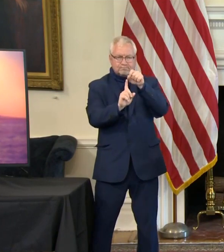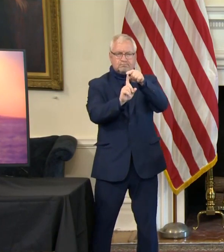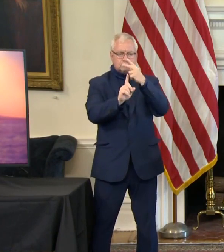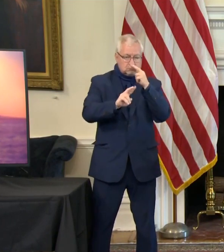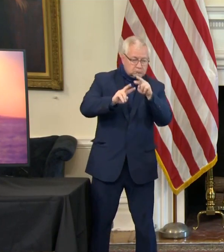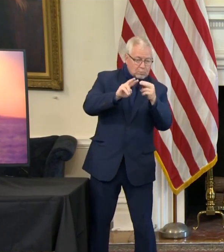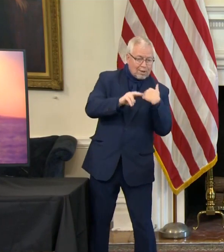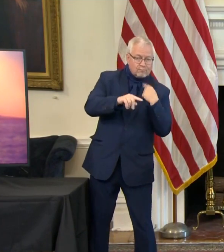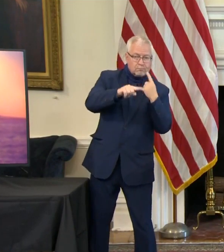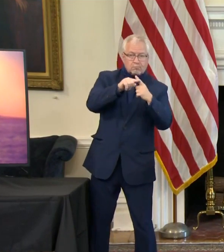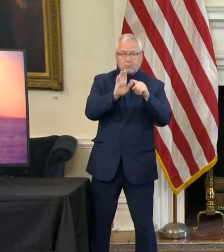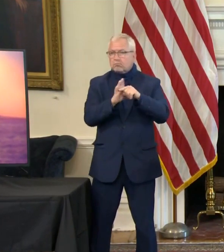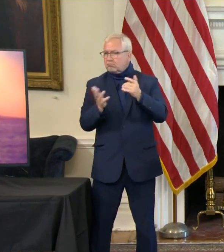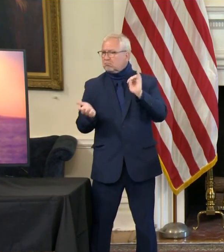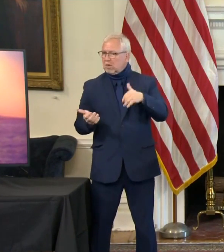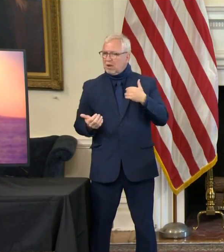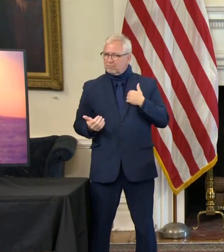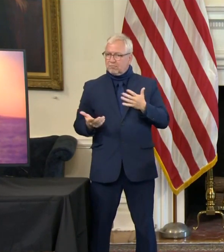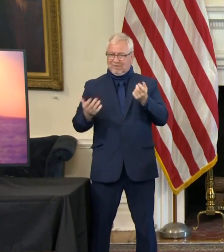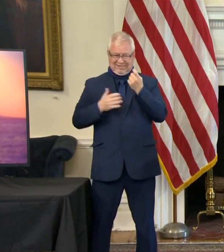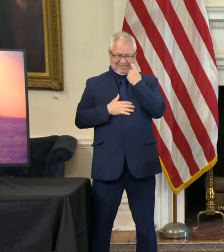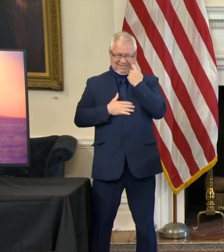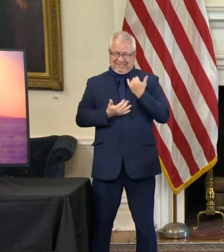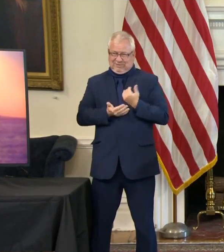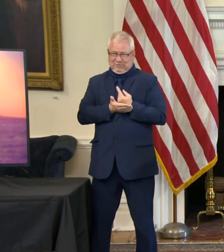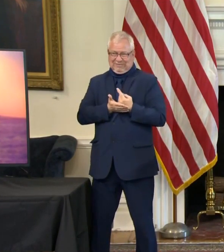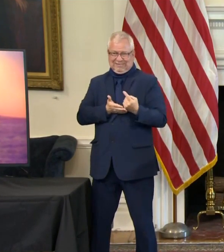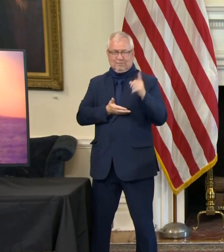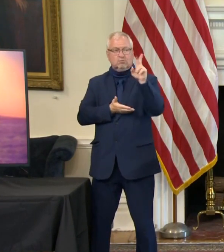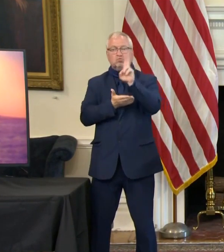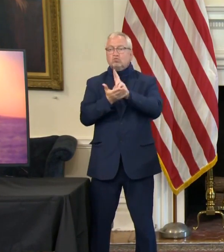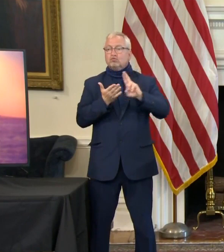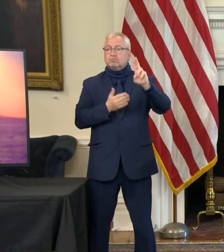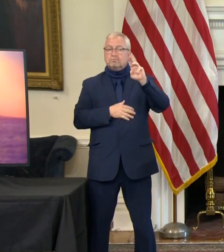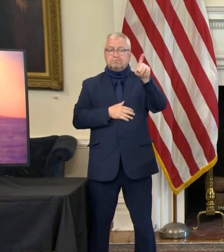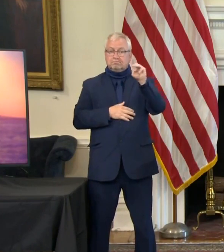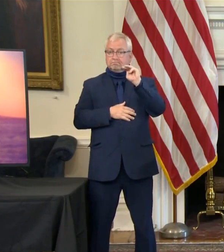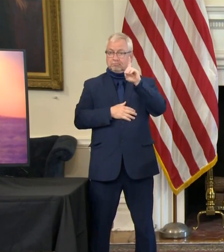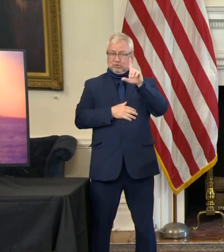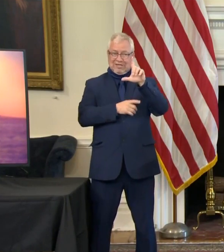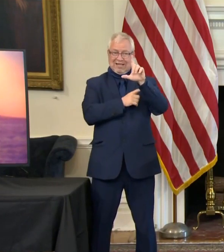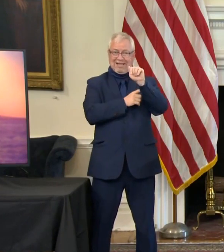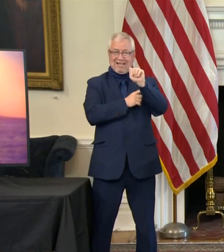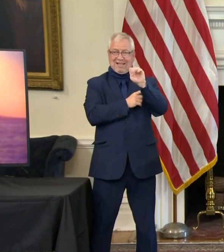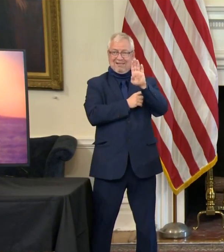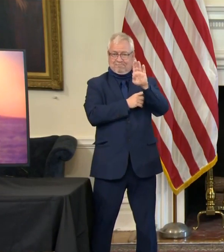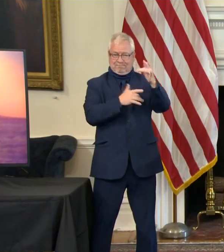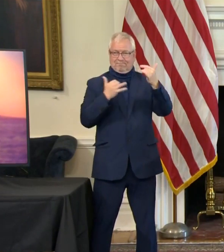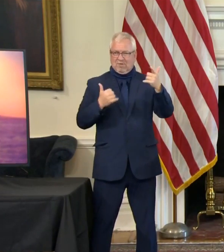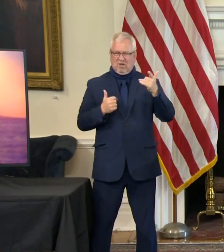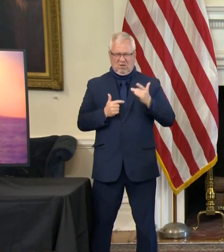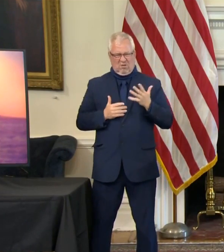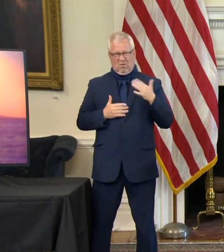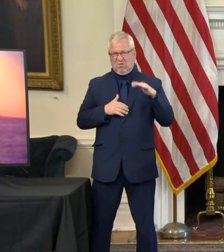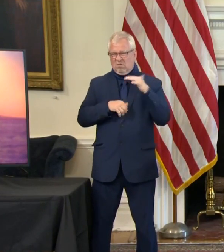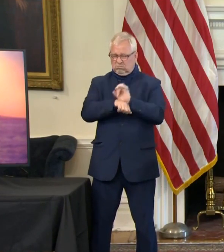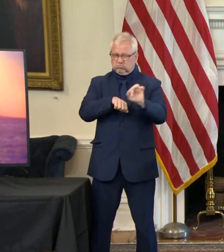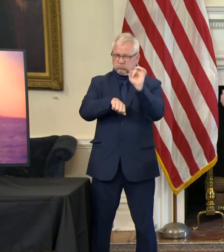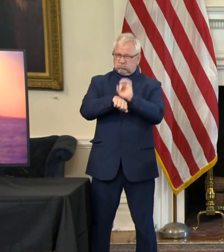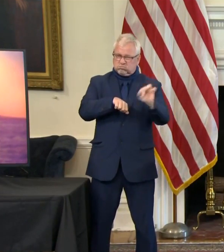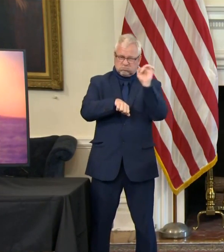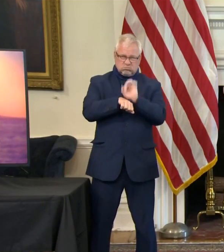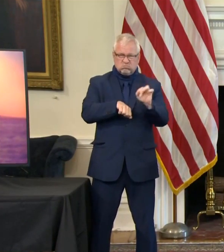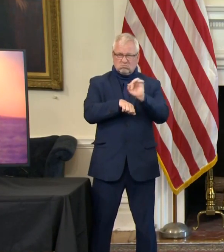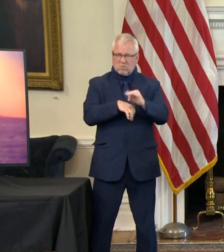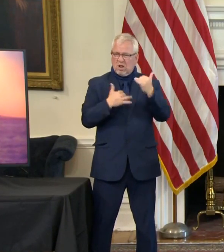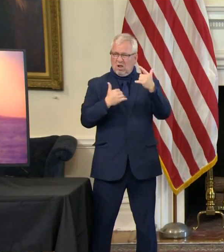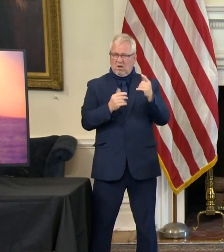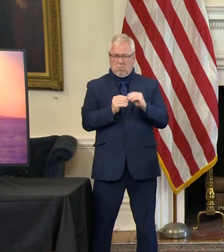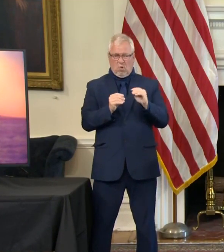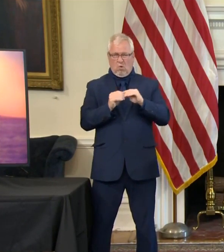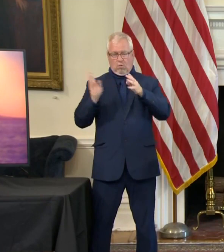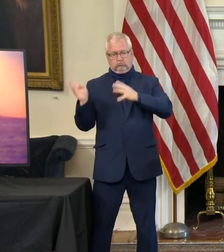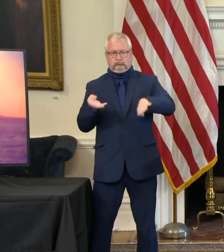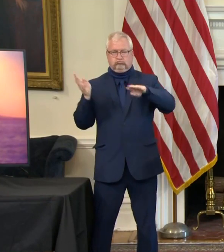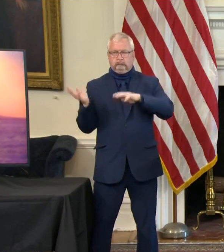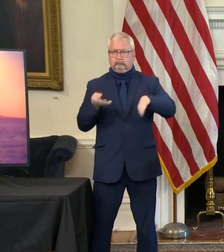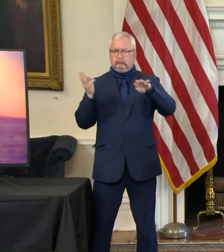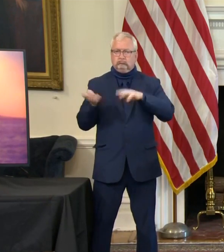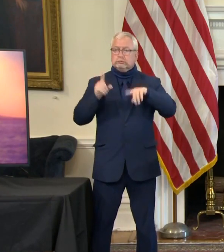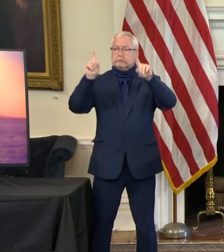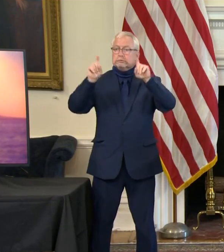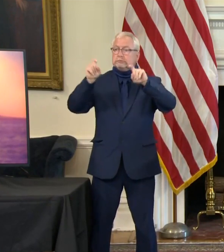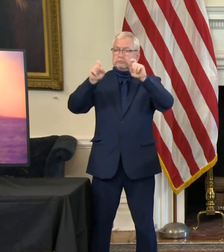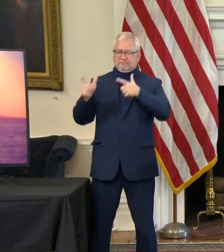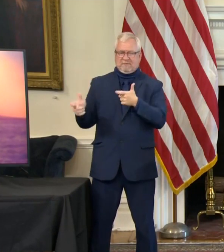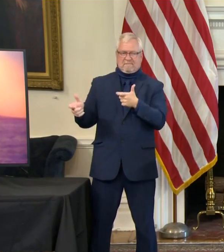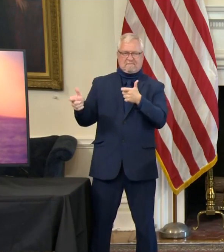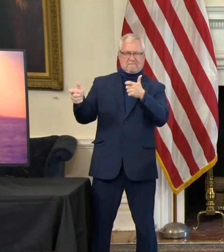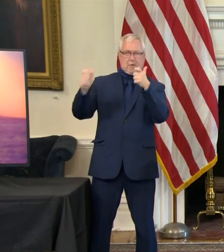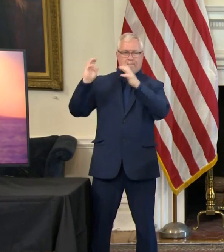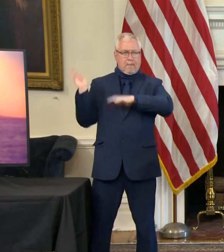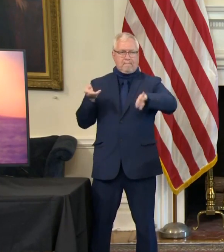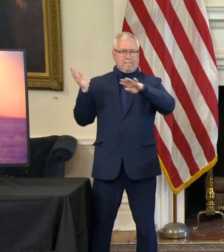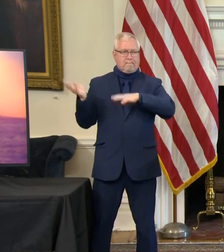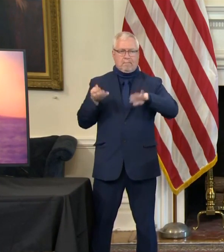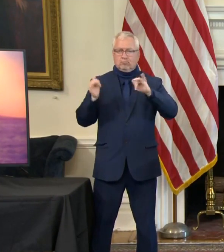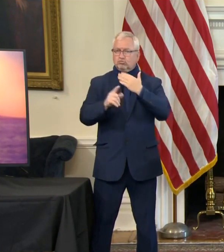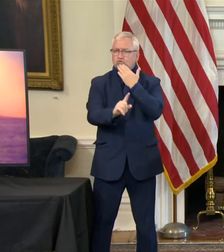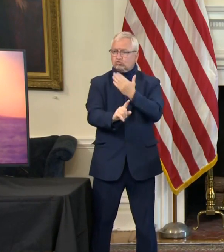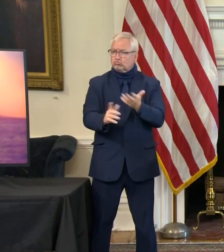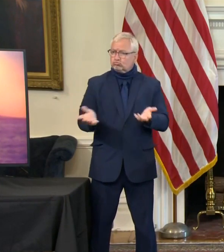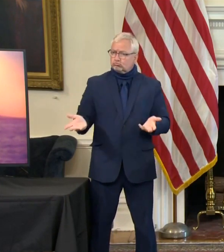WE ARE WRAPPING UP LAB CAPACITY AND THIS WEEK THE UNIVERSITY OF MARYLAND LAB WE INVESTED IN IS BEGINNING TO, THEY ARE JUST, THEY ARE NOW PROCESSING AND BEGINNING TO PROCESS THOSE